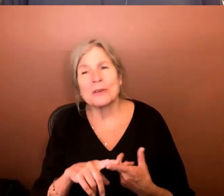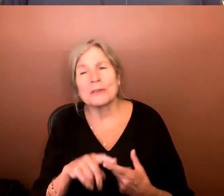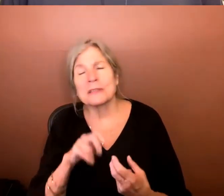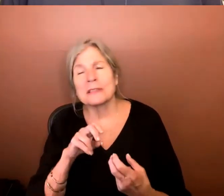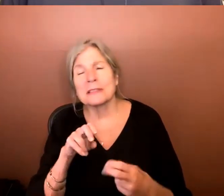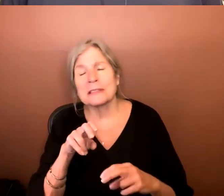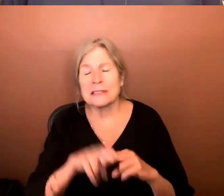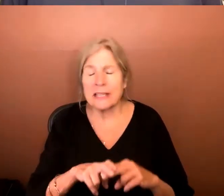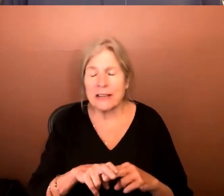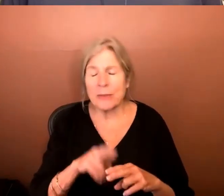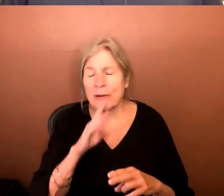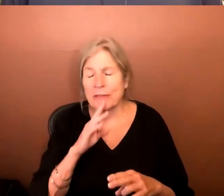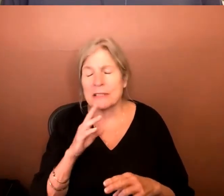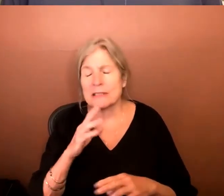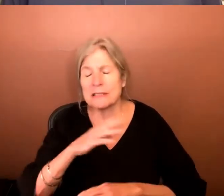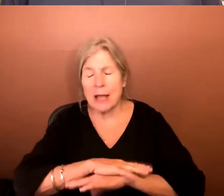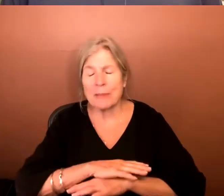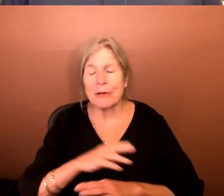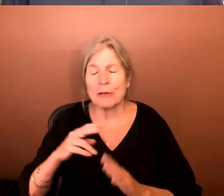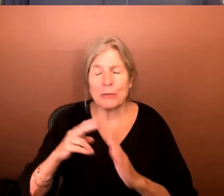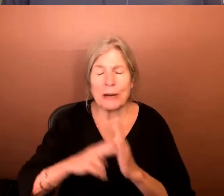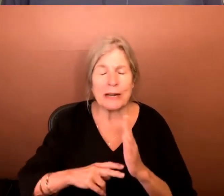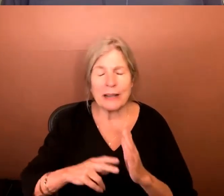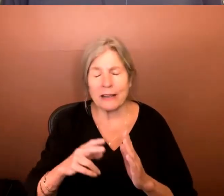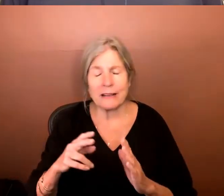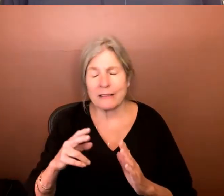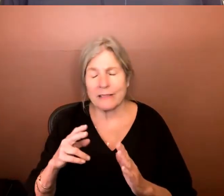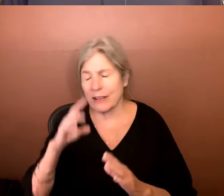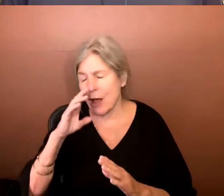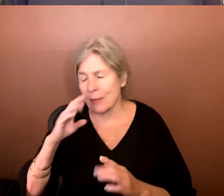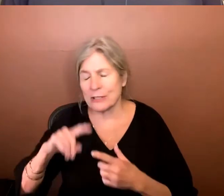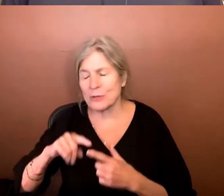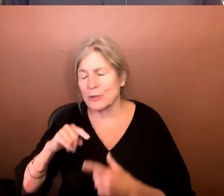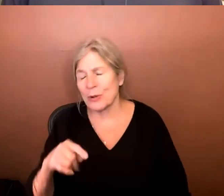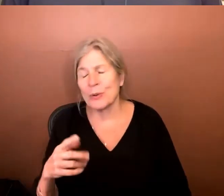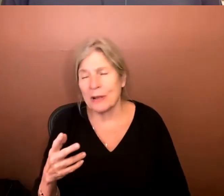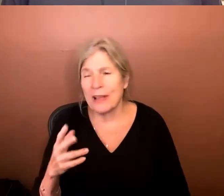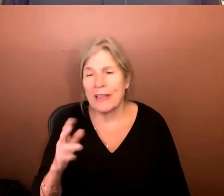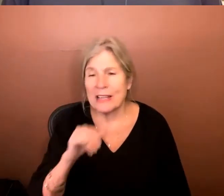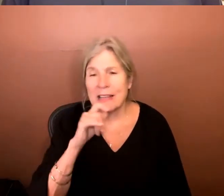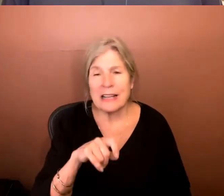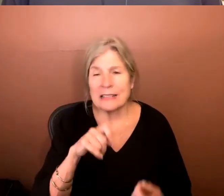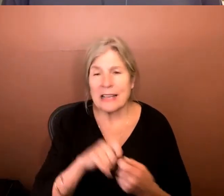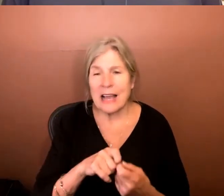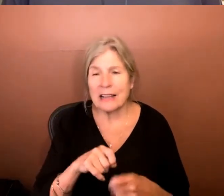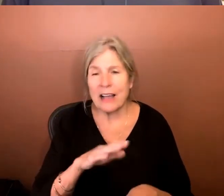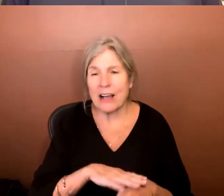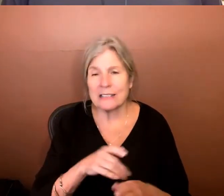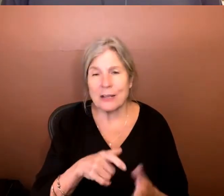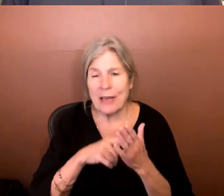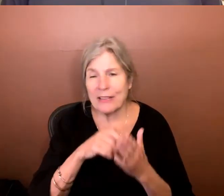table with somebody reading you the funnys, that's not exactly on demand. That's not exactly independent.